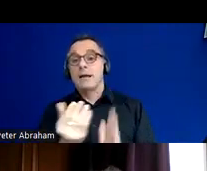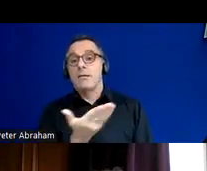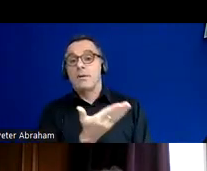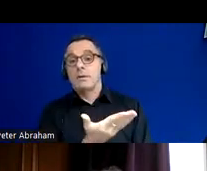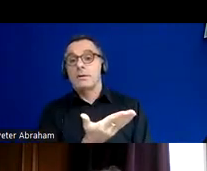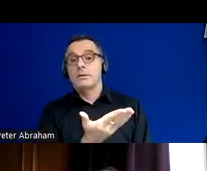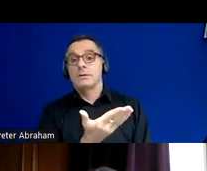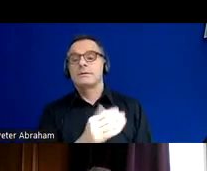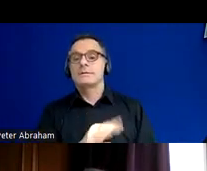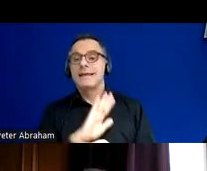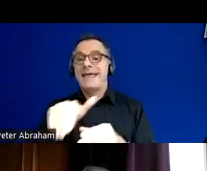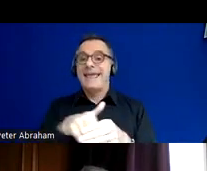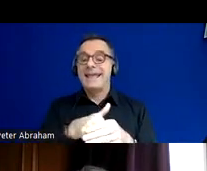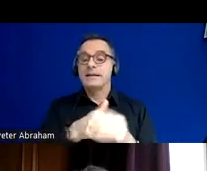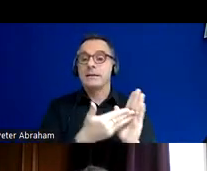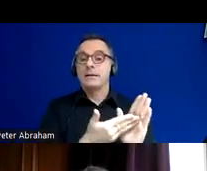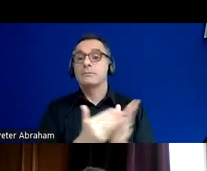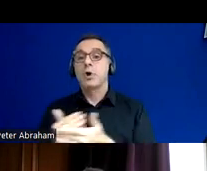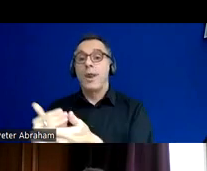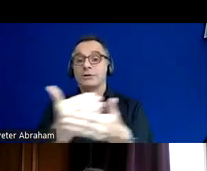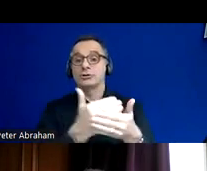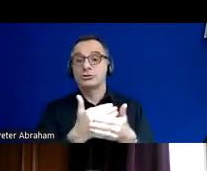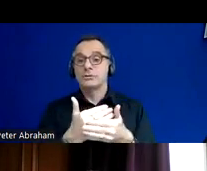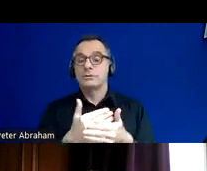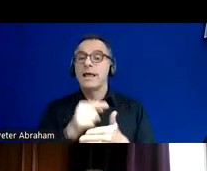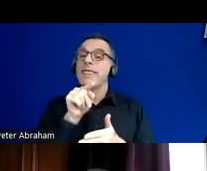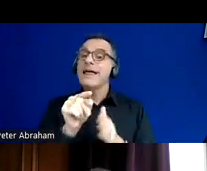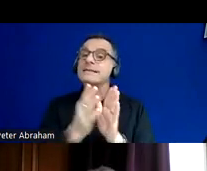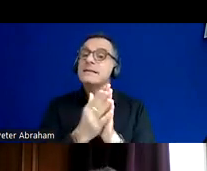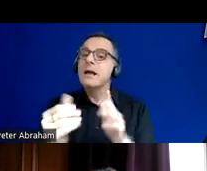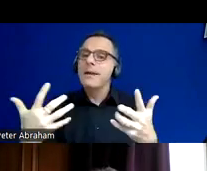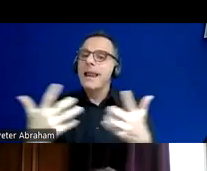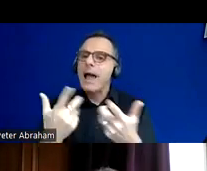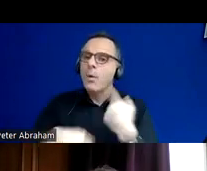into our collections. That's just an example of how we'll work with an artist to explore what's